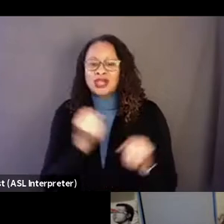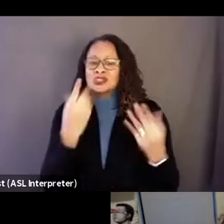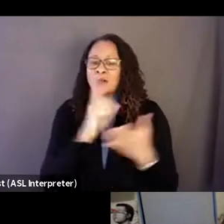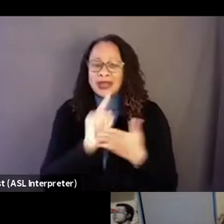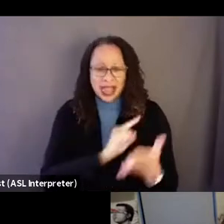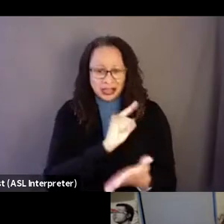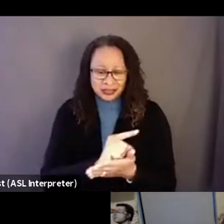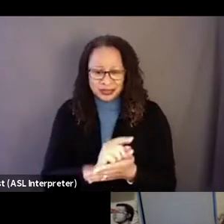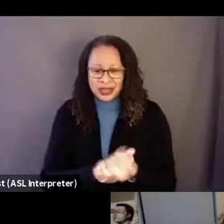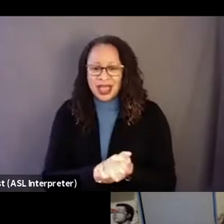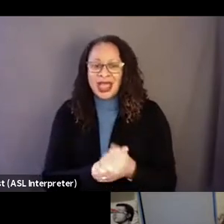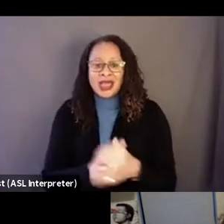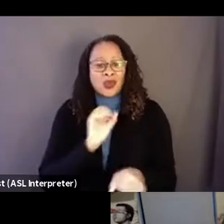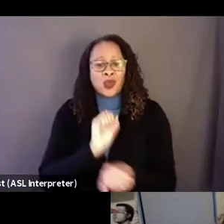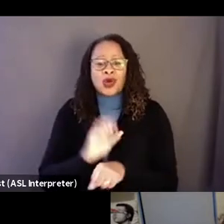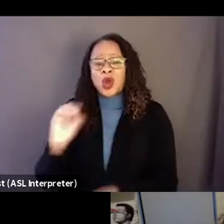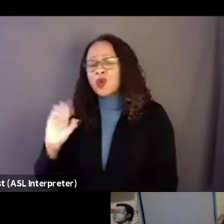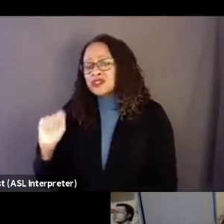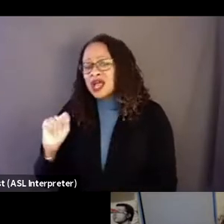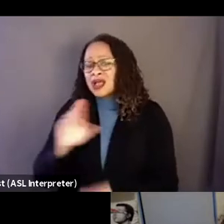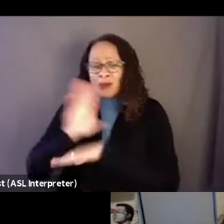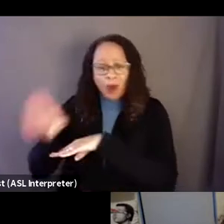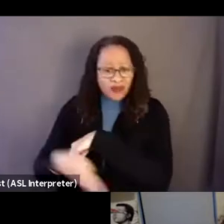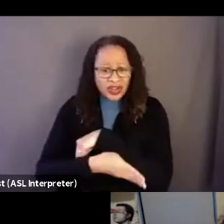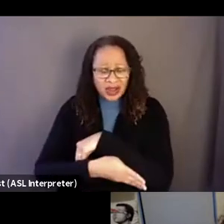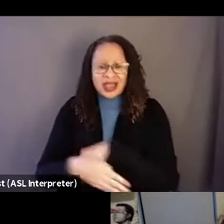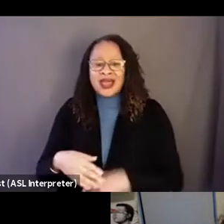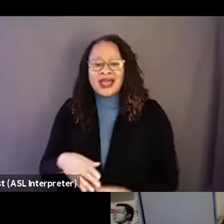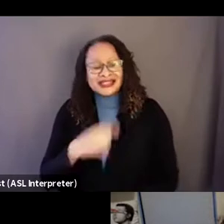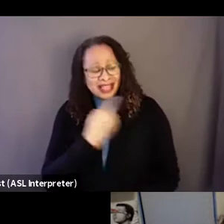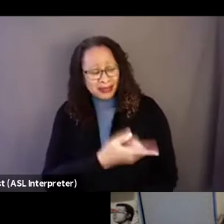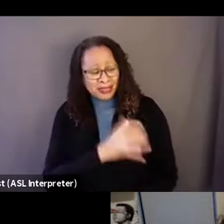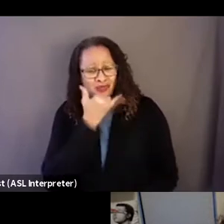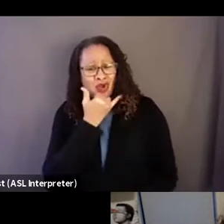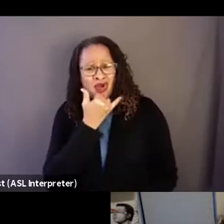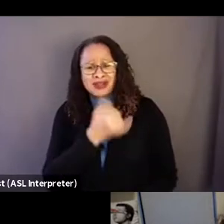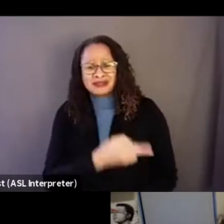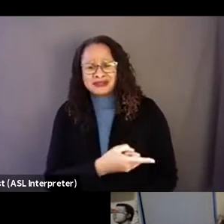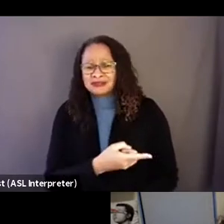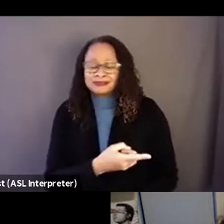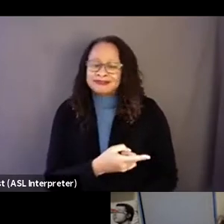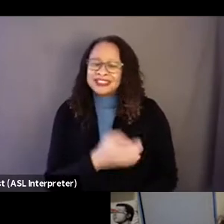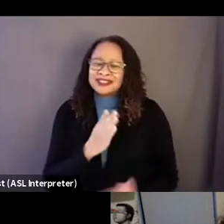and they're working overtime, overnight and stuff that they're wrong. They're not wrong. They're trying to raise